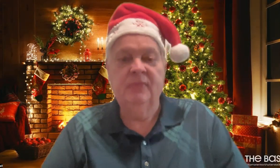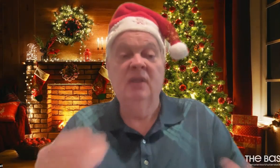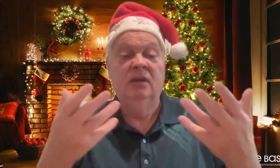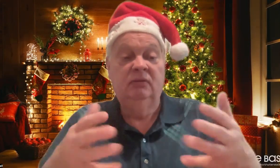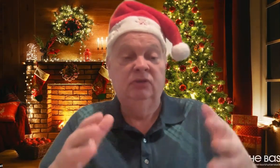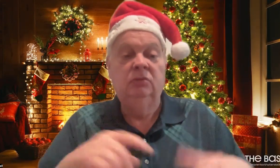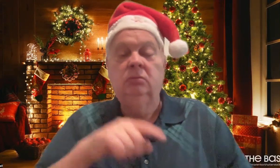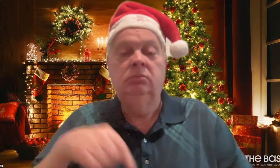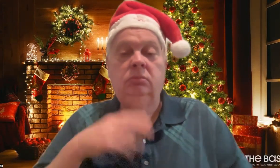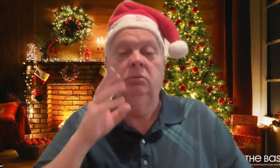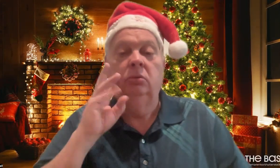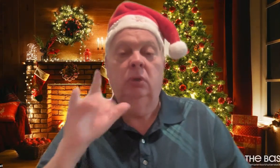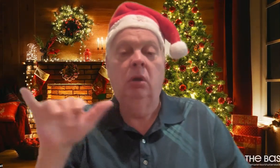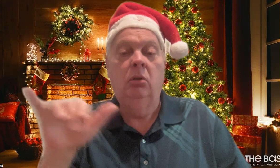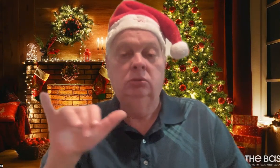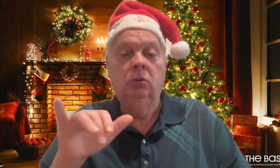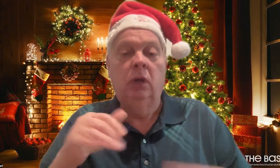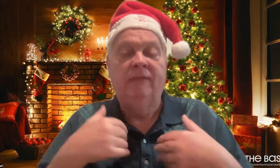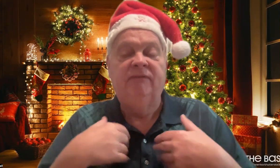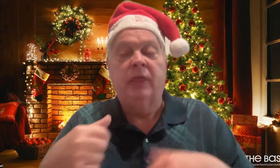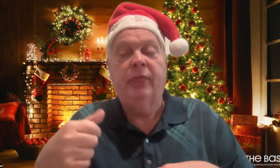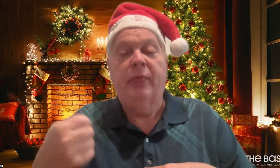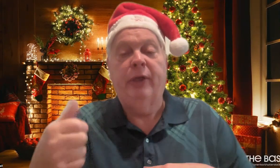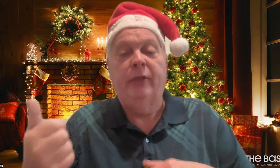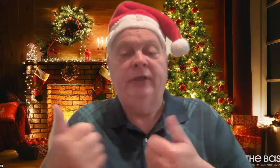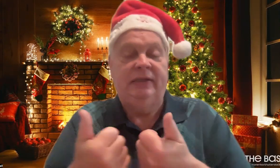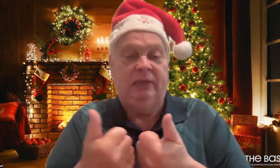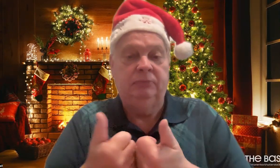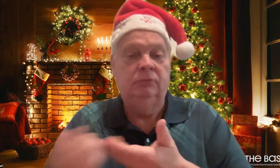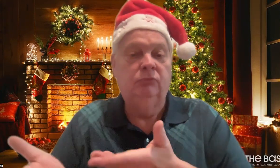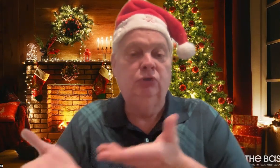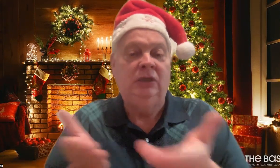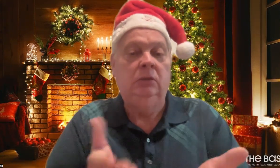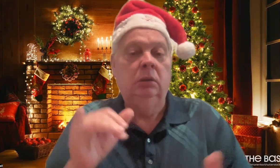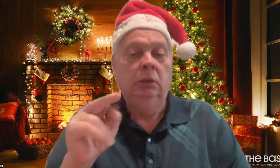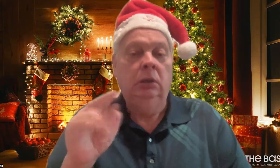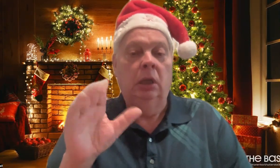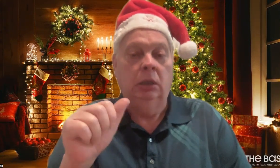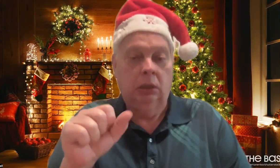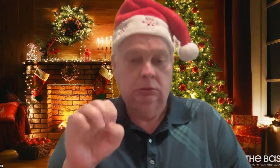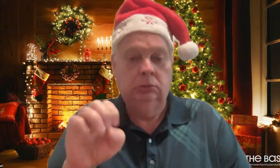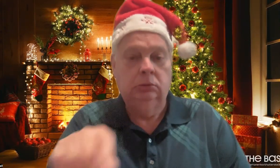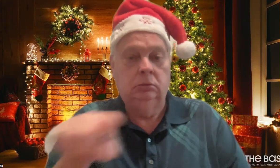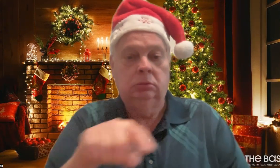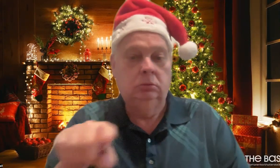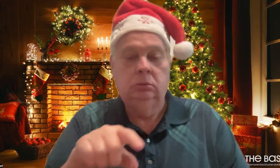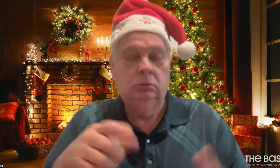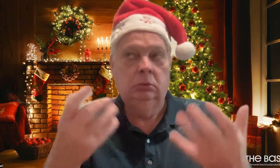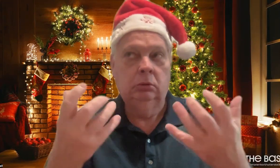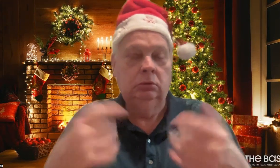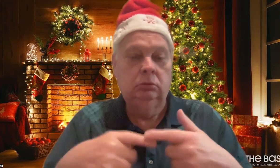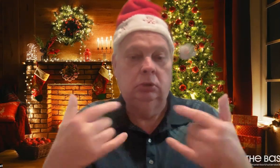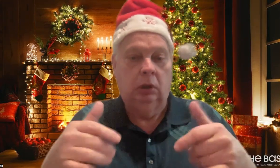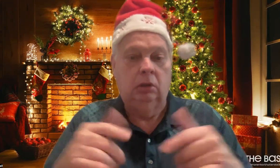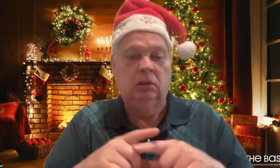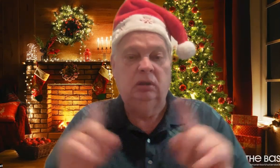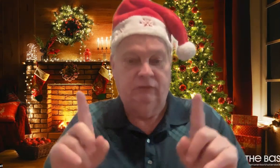And we will also have other games there if you want to play something different.